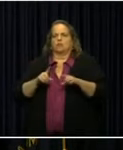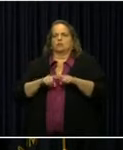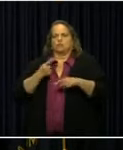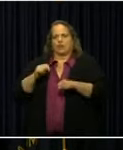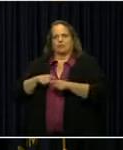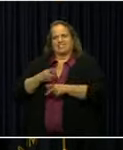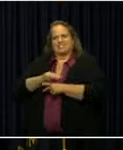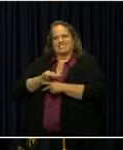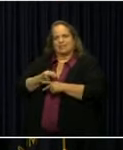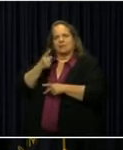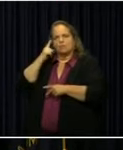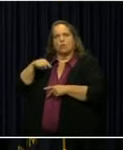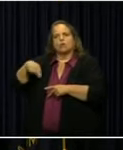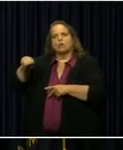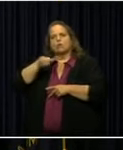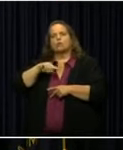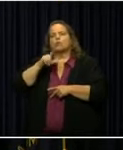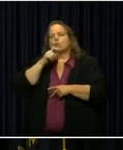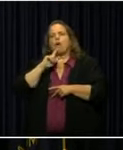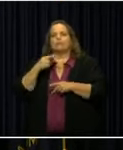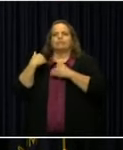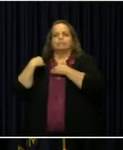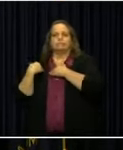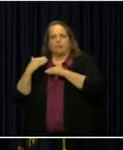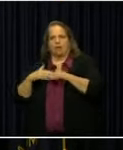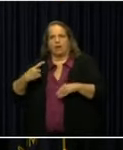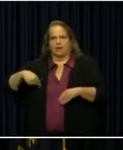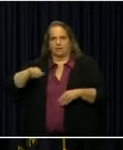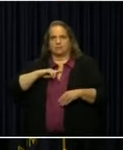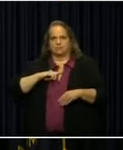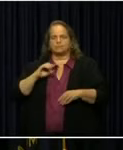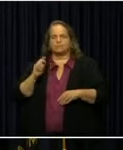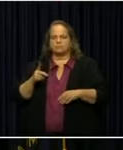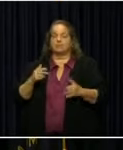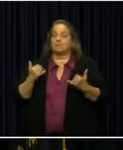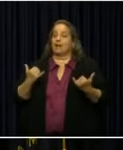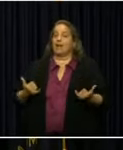PUBLIC HEALTH SIDE AND BETTER RESULTS ON STIMULATING THE